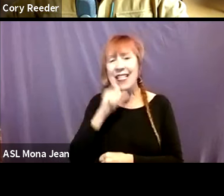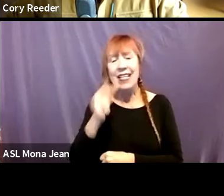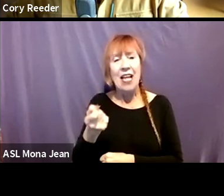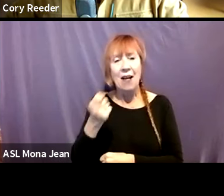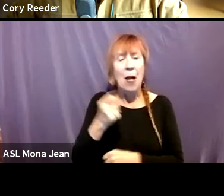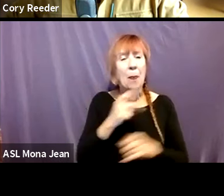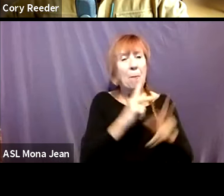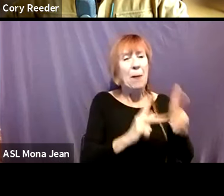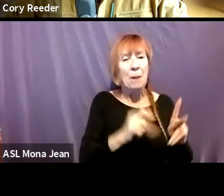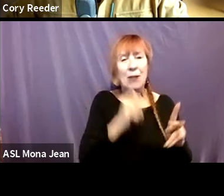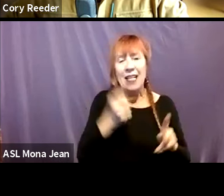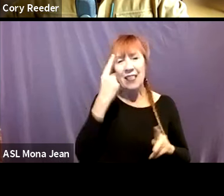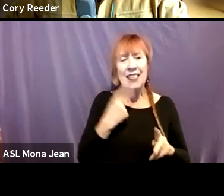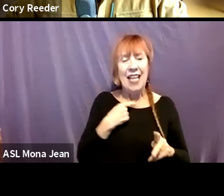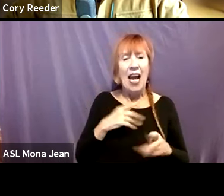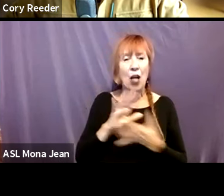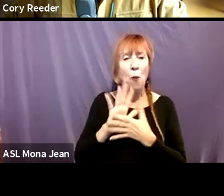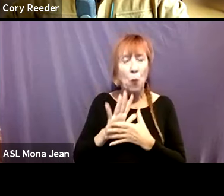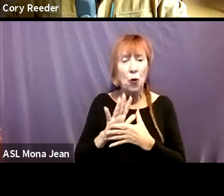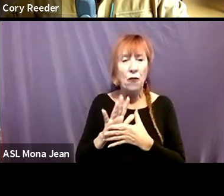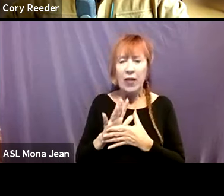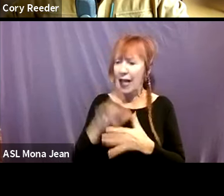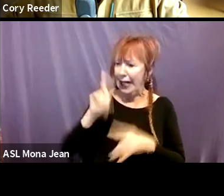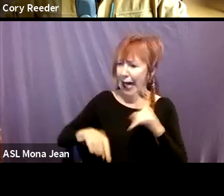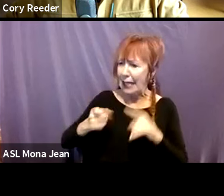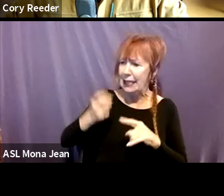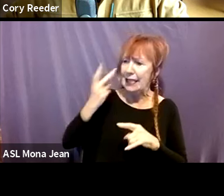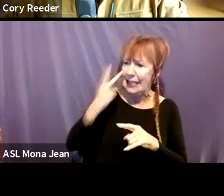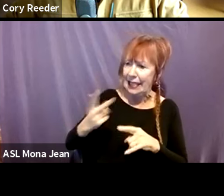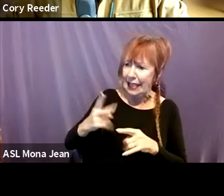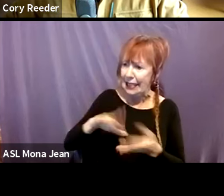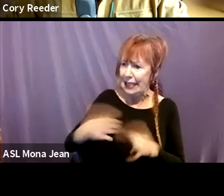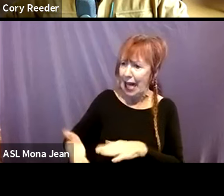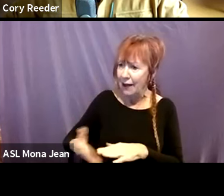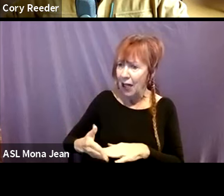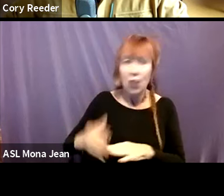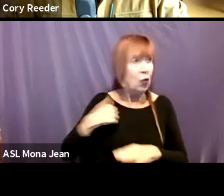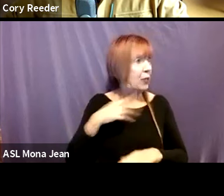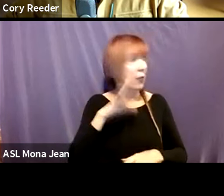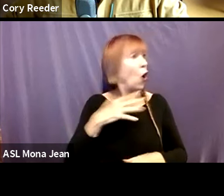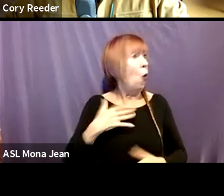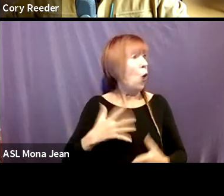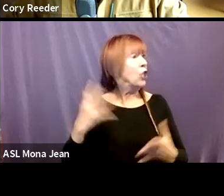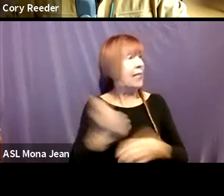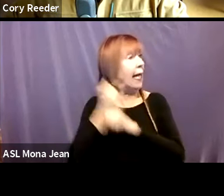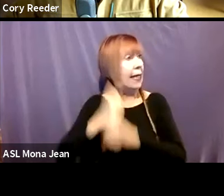and we finally threatened to take it to another studio, and then they bought it. So there was a little bit of stuff like that.